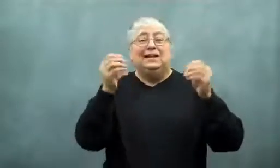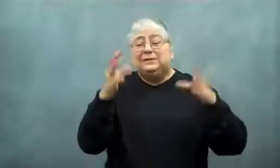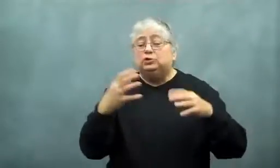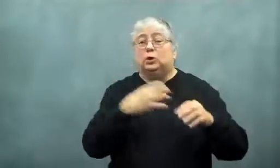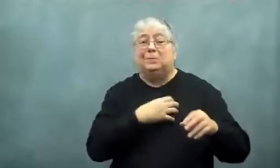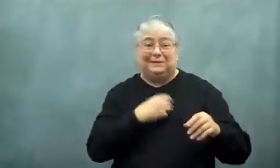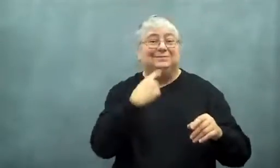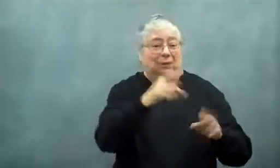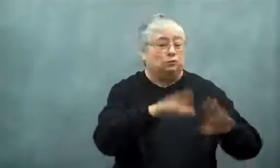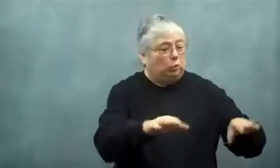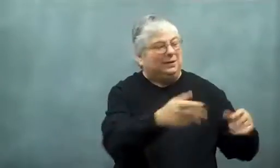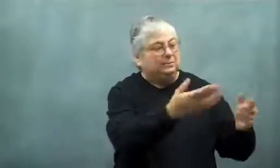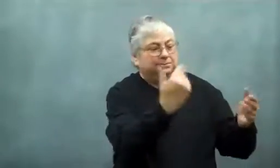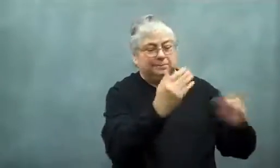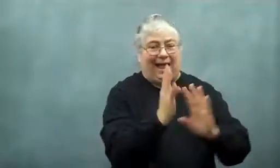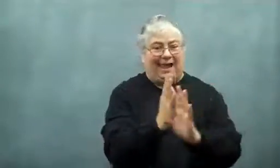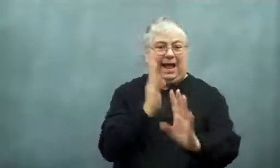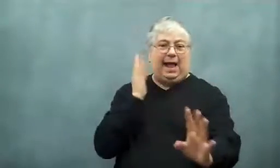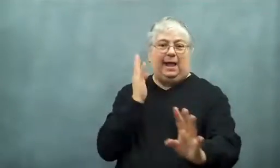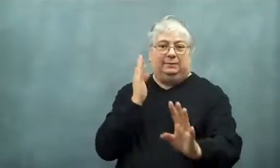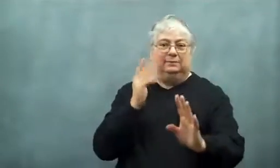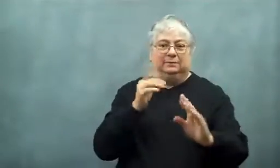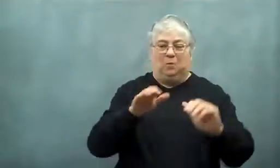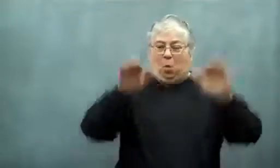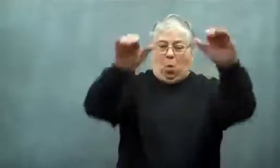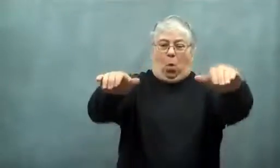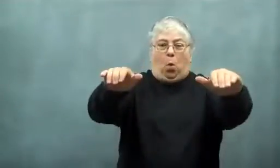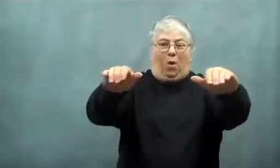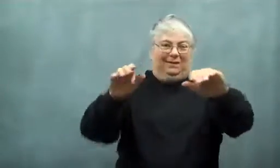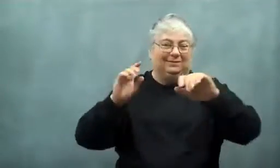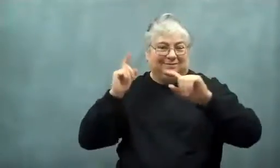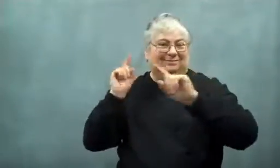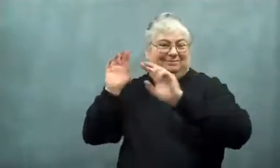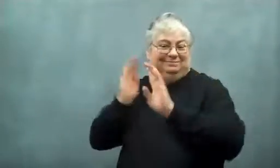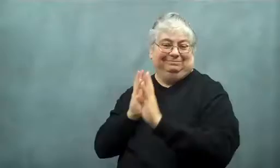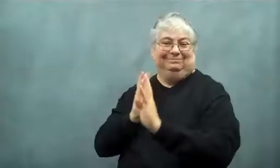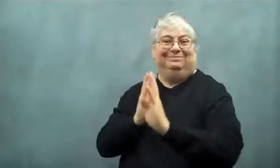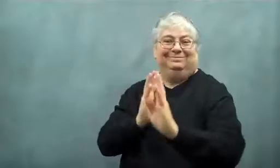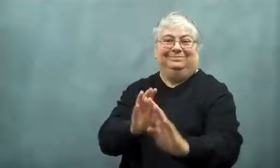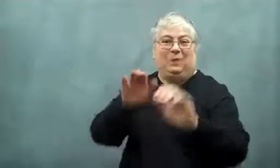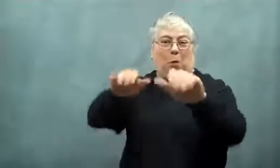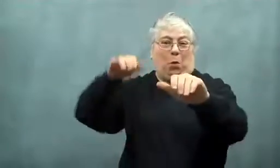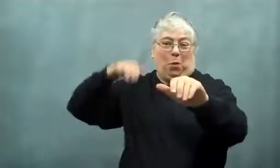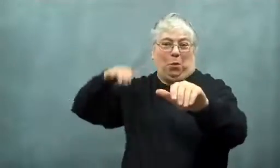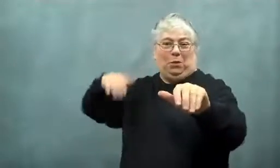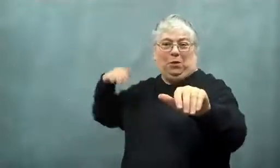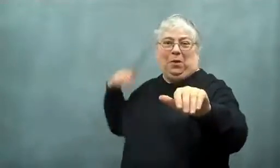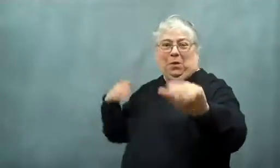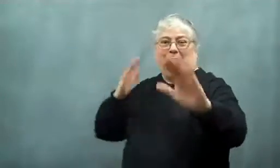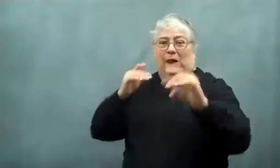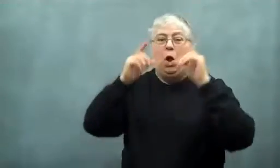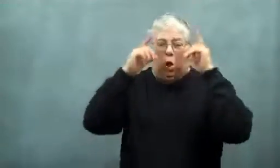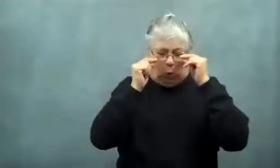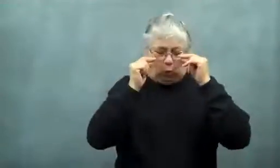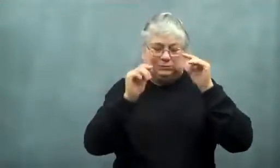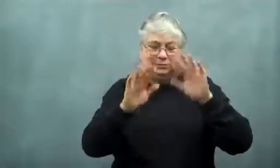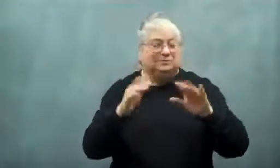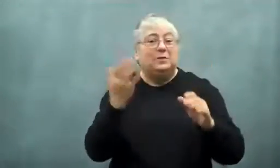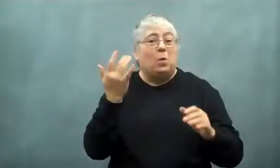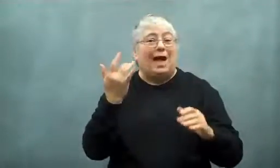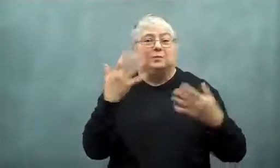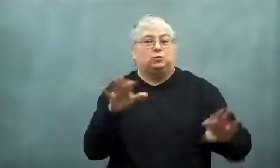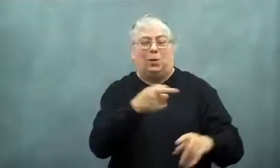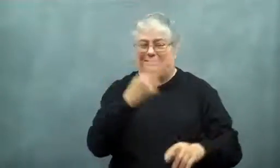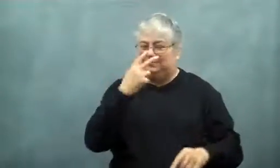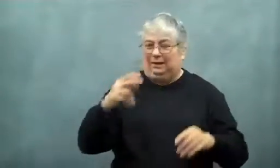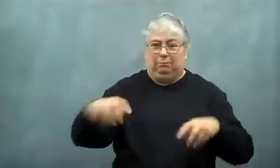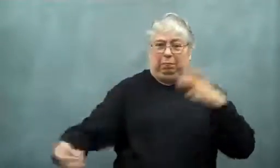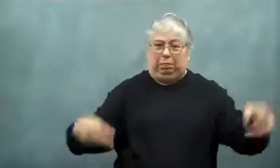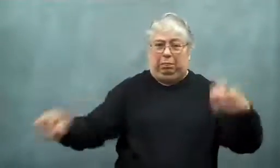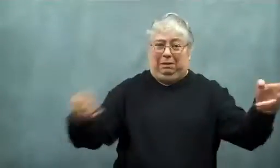The police and teachers told the children to line up